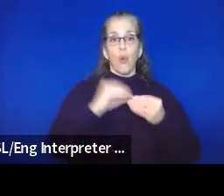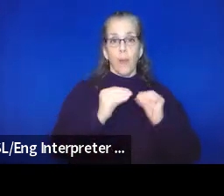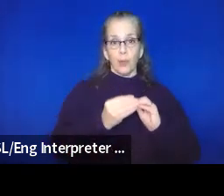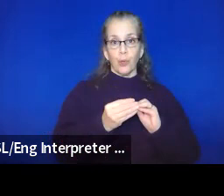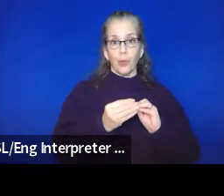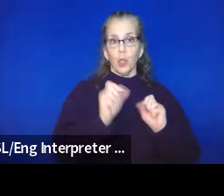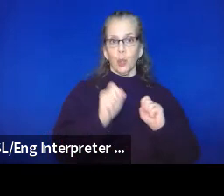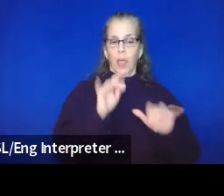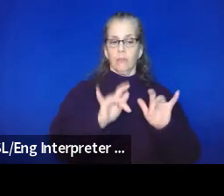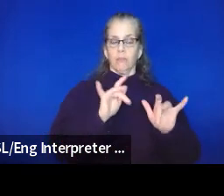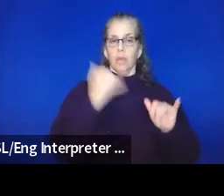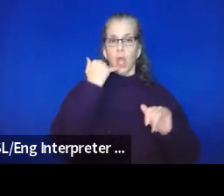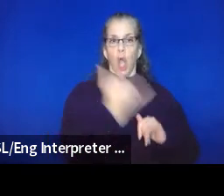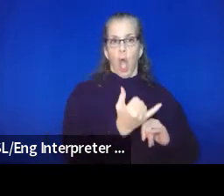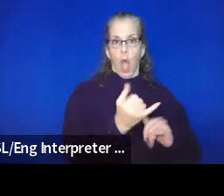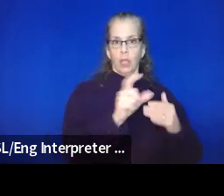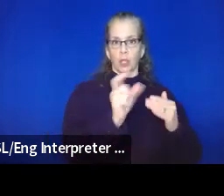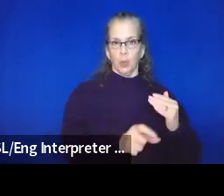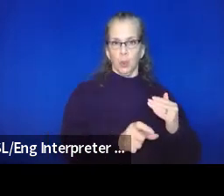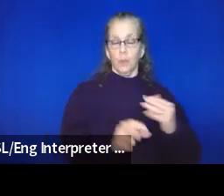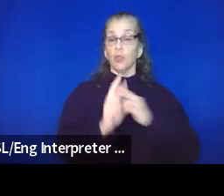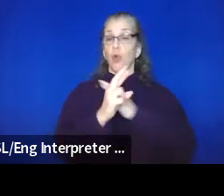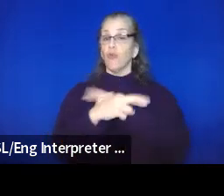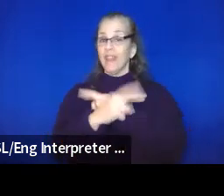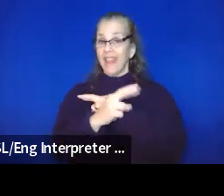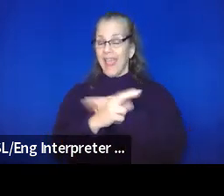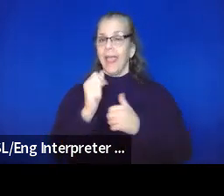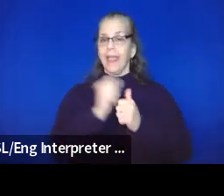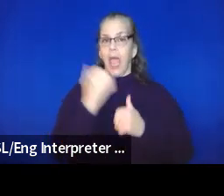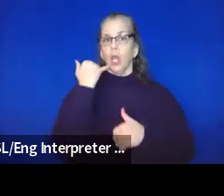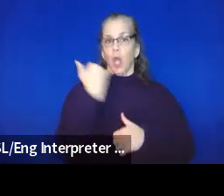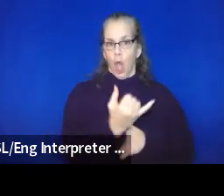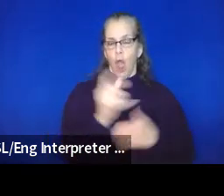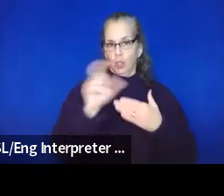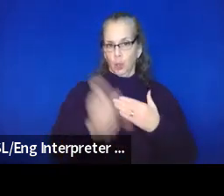So the relay operator can dial into the Zoom meeting.